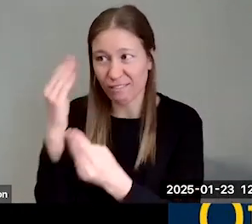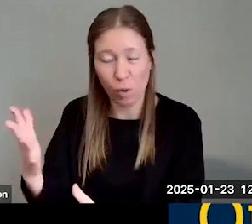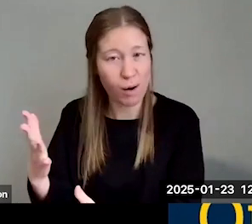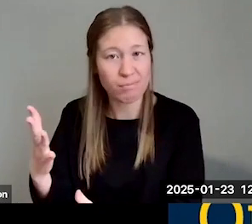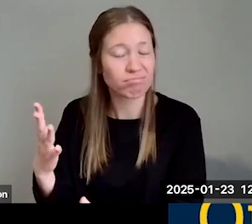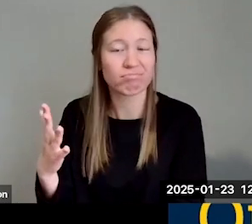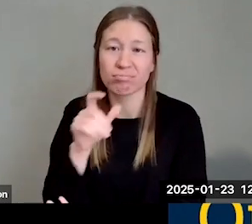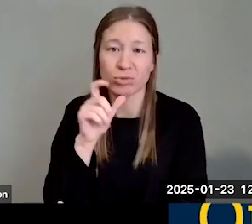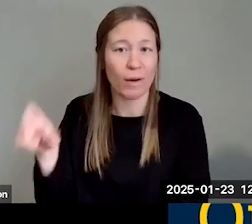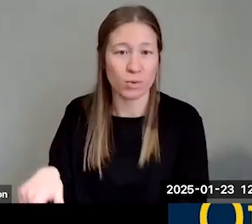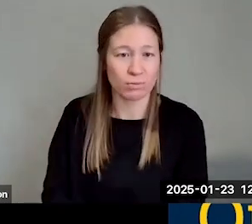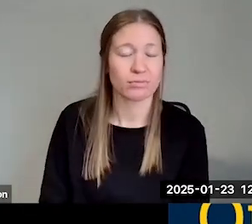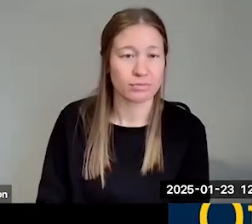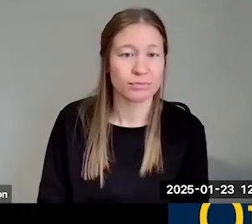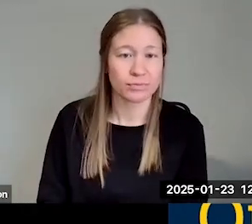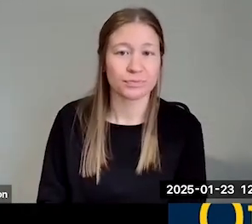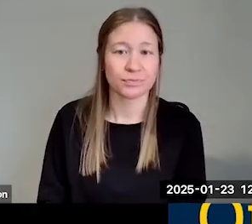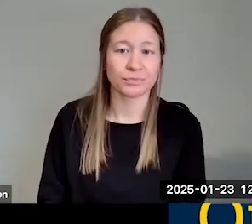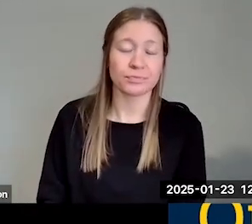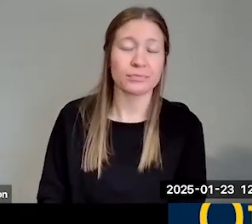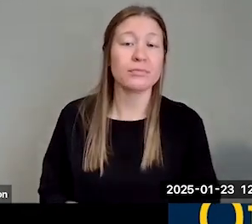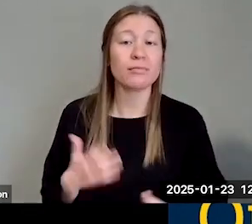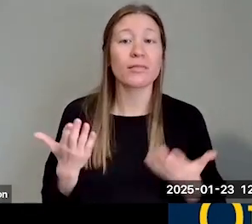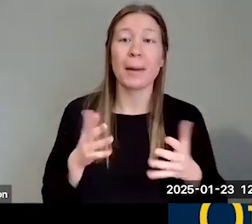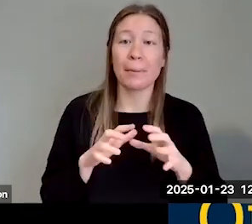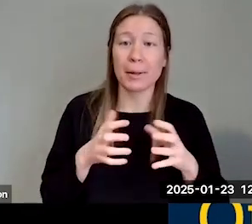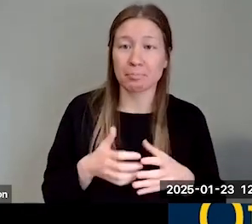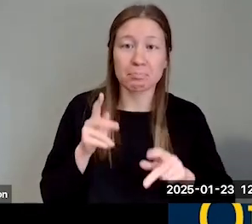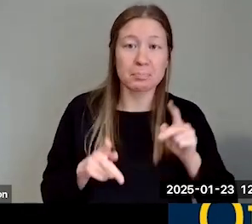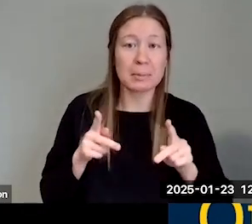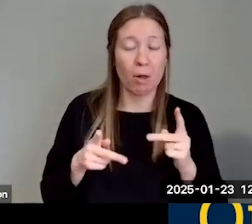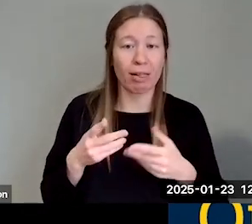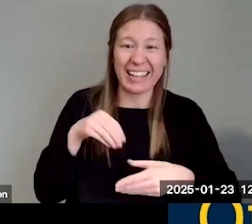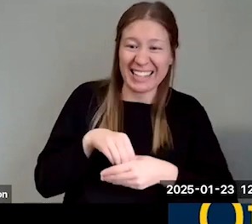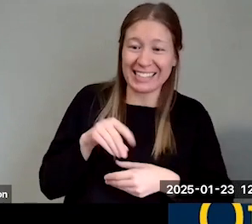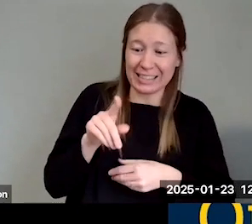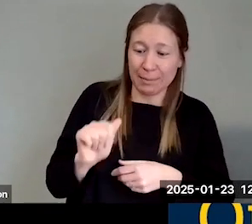Other individuals in the disability community may make the decision to proactively disclose